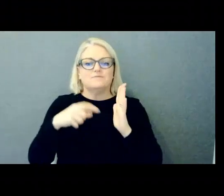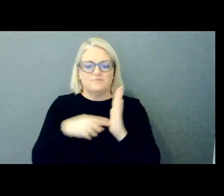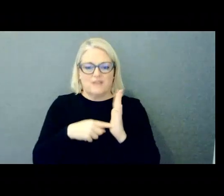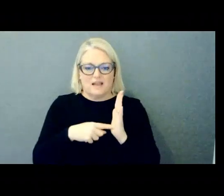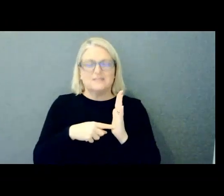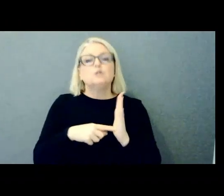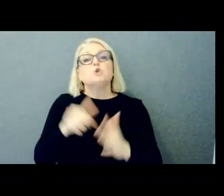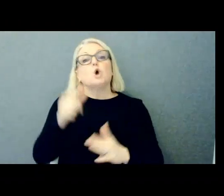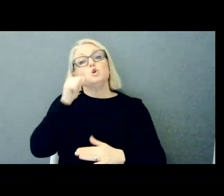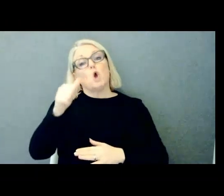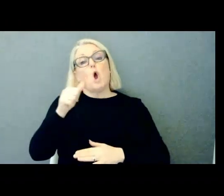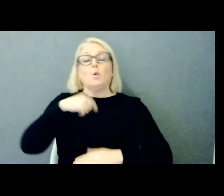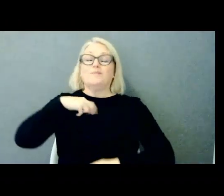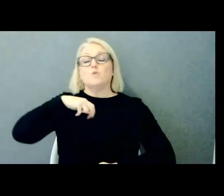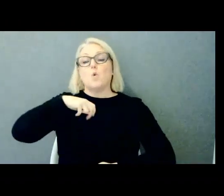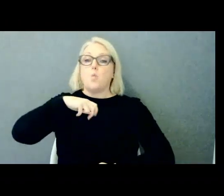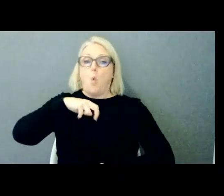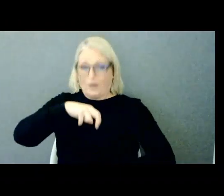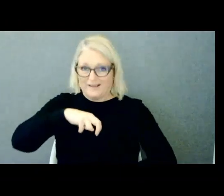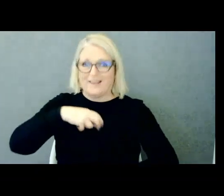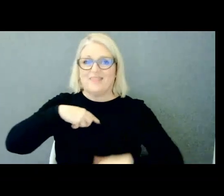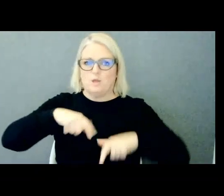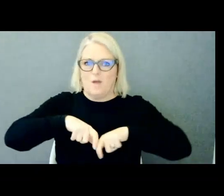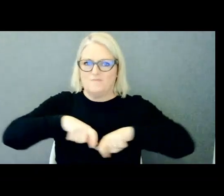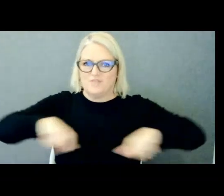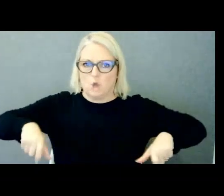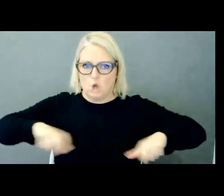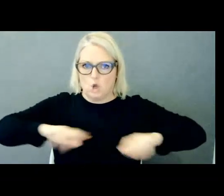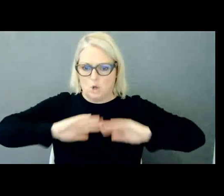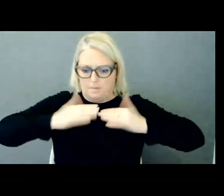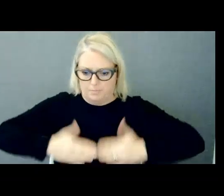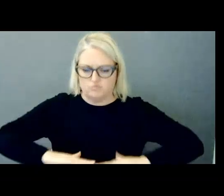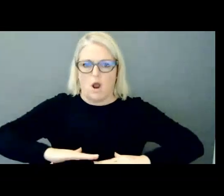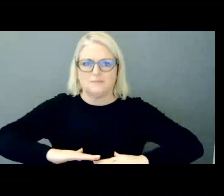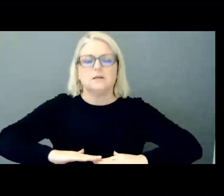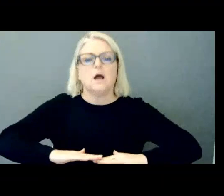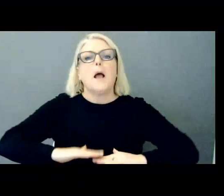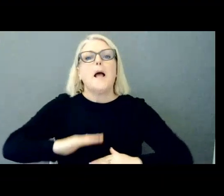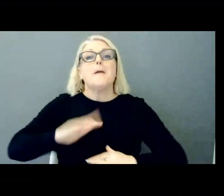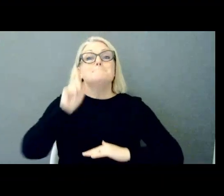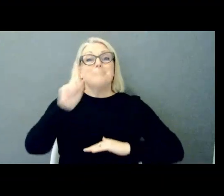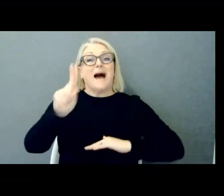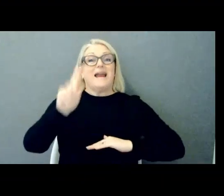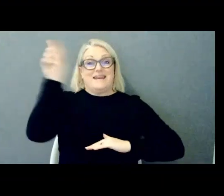whenever the curb is cut, that actually came out of disability design, but of course it benefits everybody.